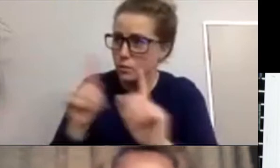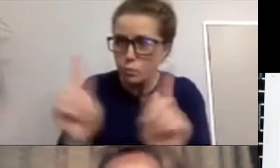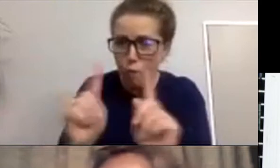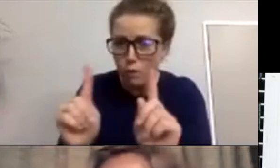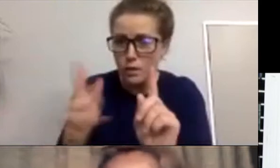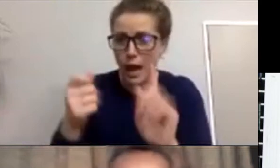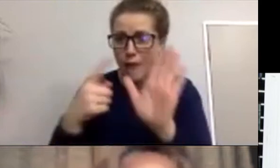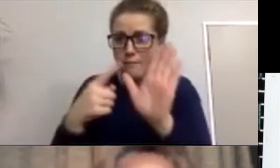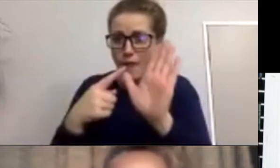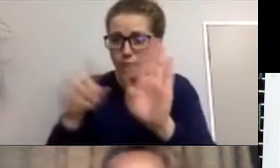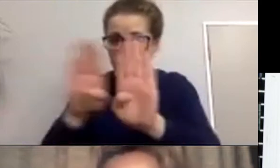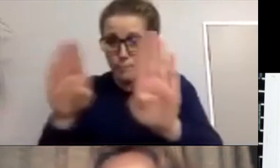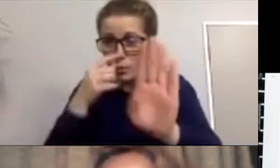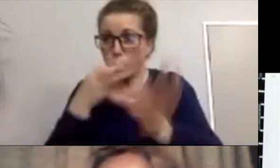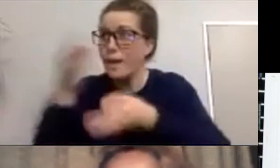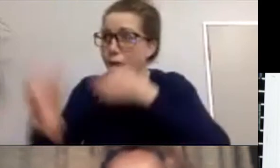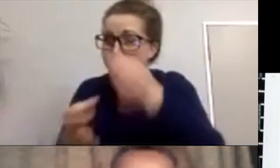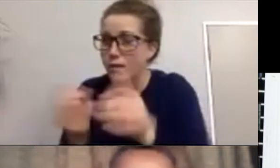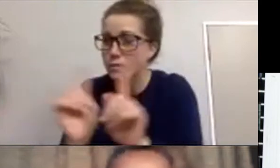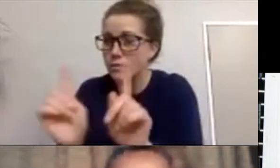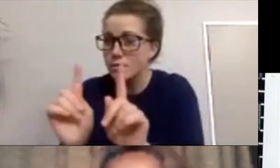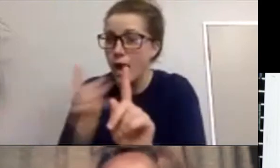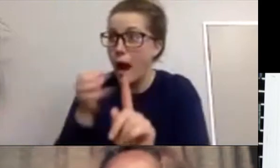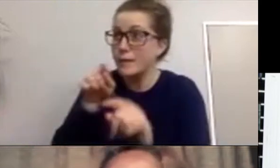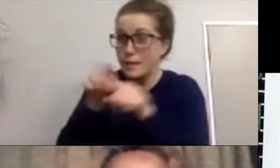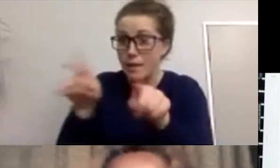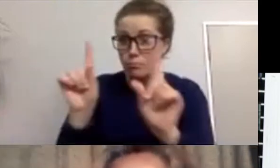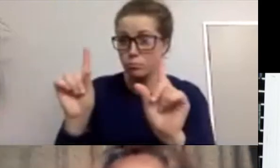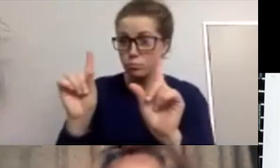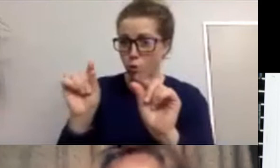or people that you can ask advice, and and ask them, what do they need?